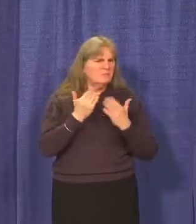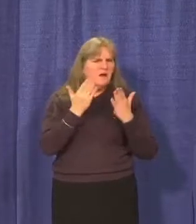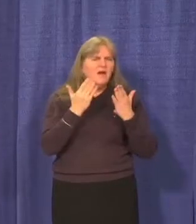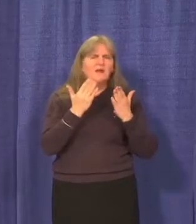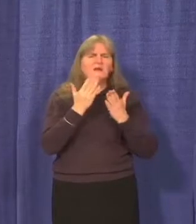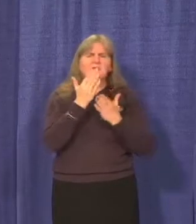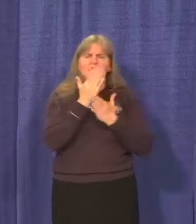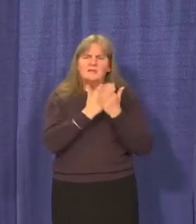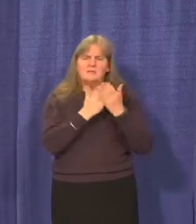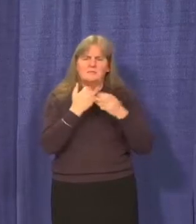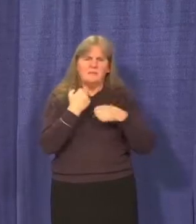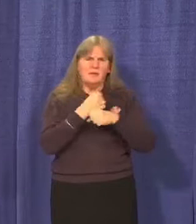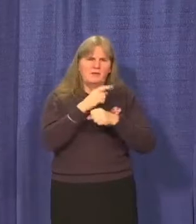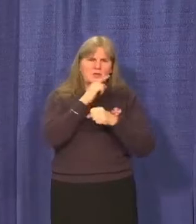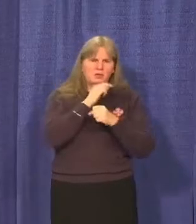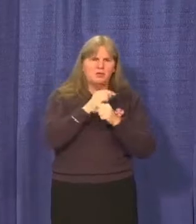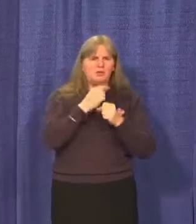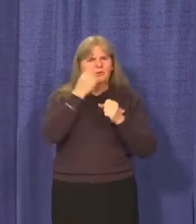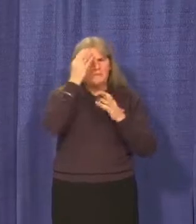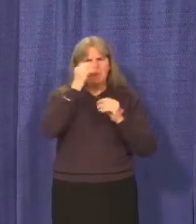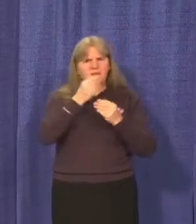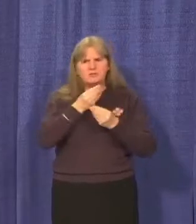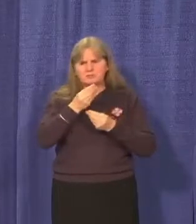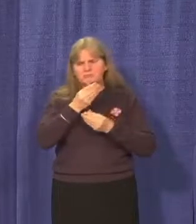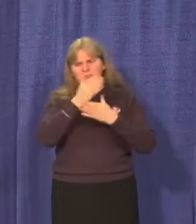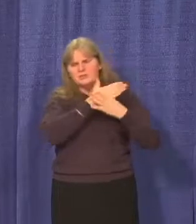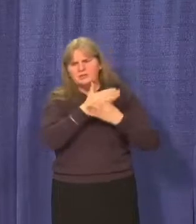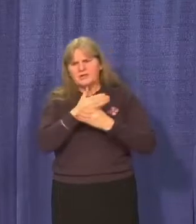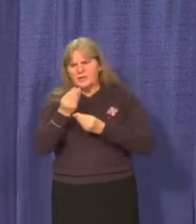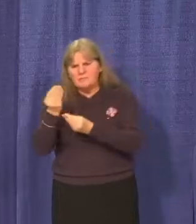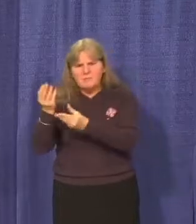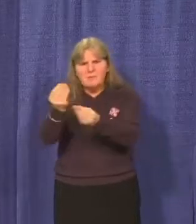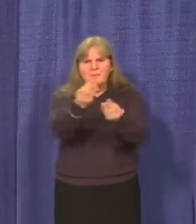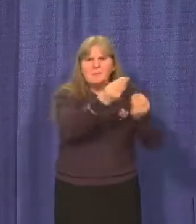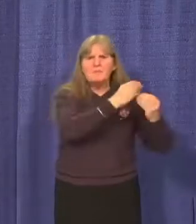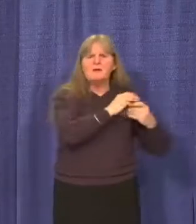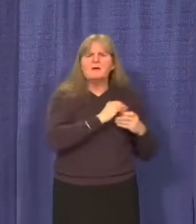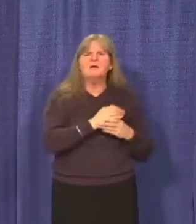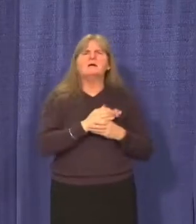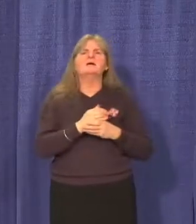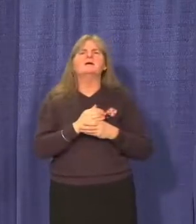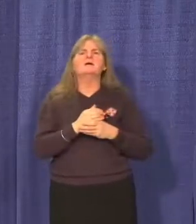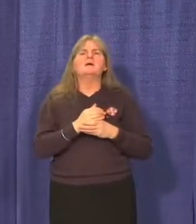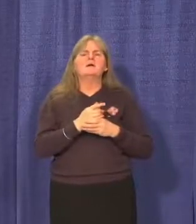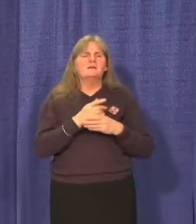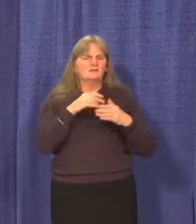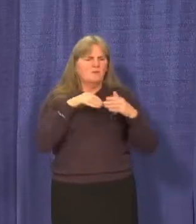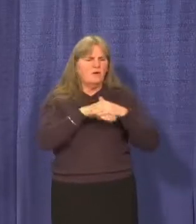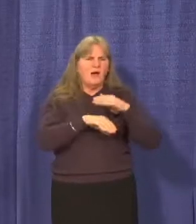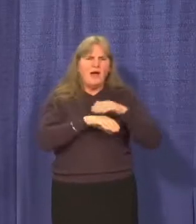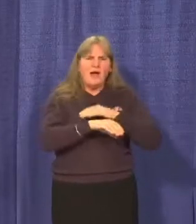Making sure that we have information getting into people that are maybe less social as far as their ability to access